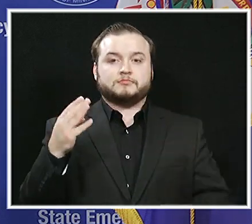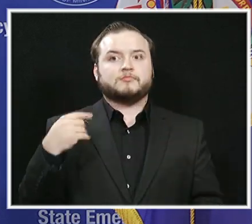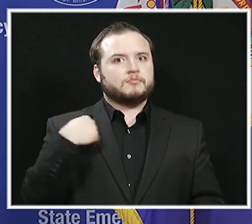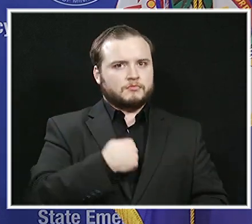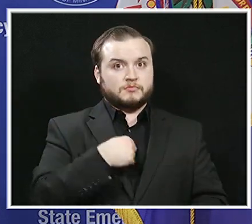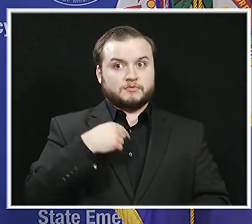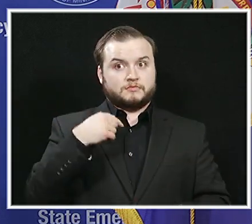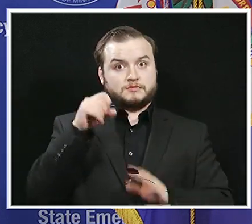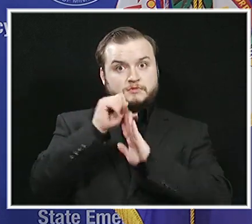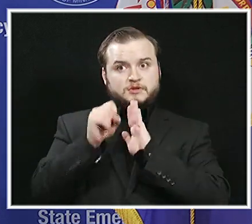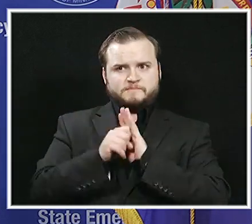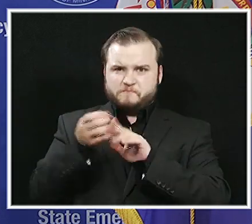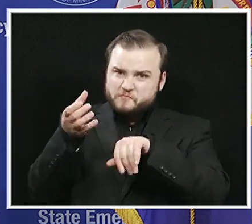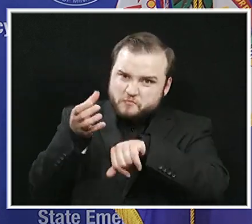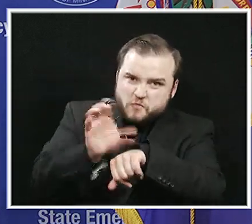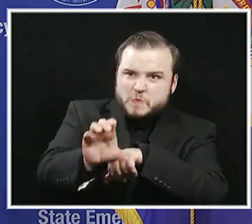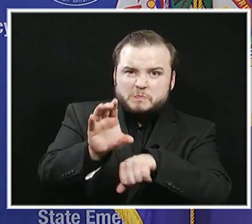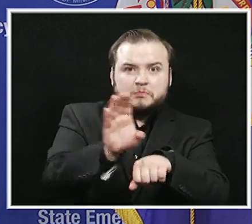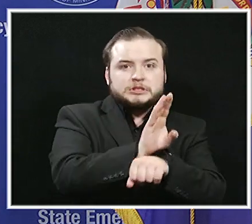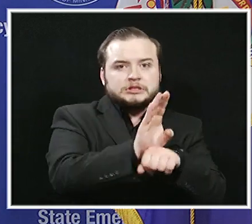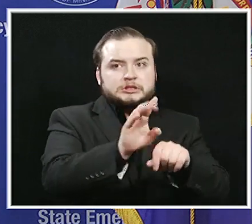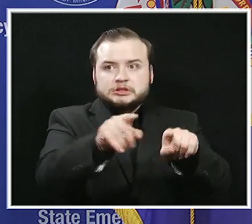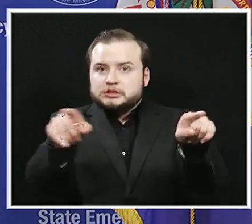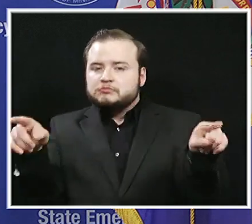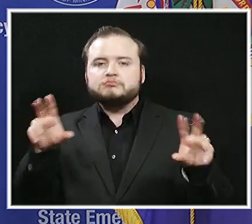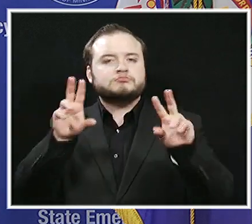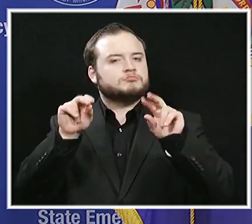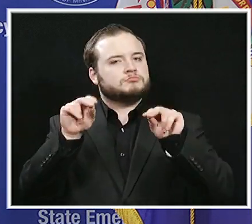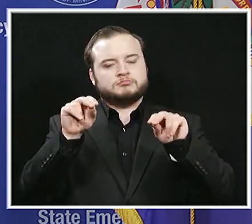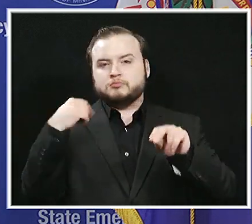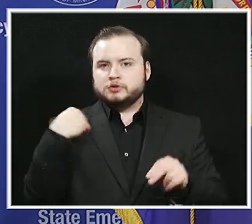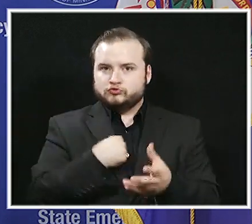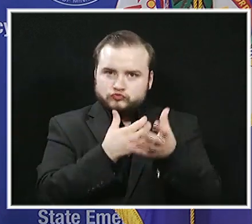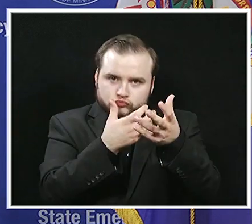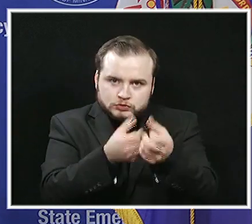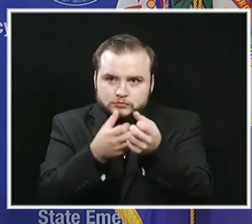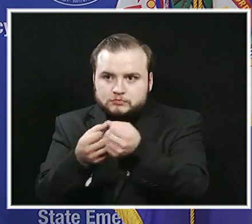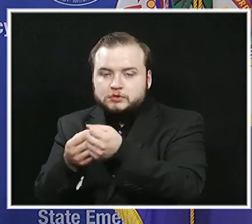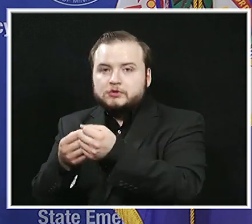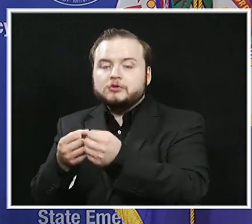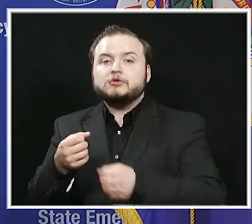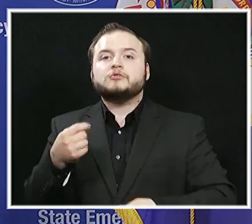So as far as this, just to be clear, the state is not requiring these businesses to put them in because we have to trust trust our neighbors getting this right.